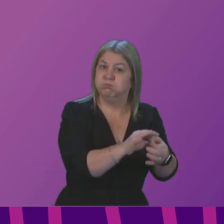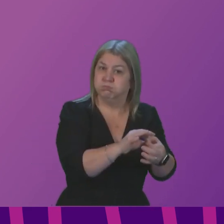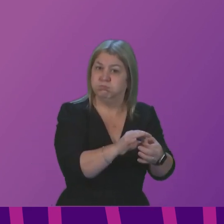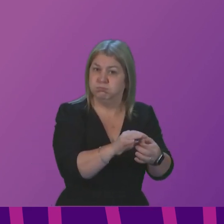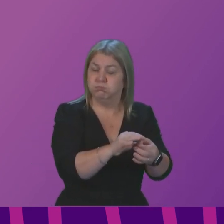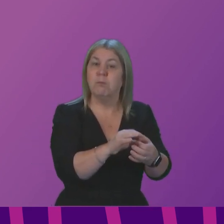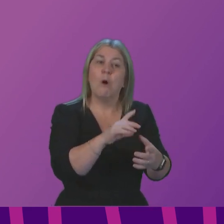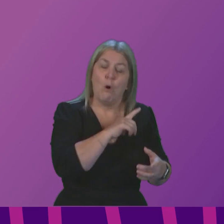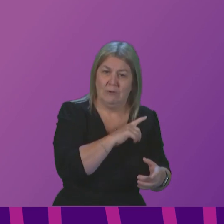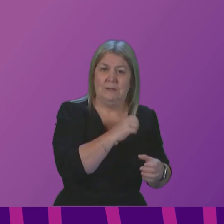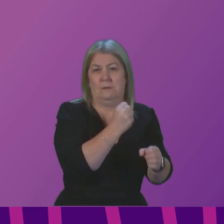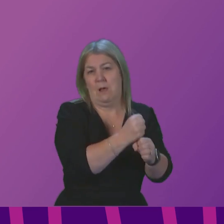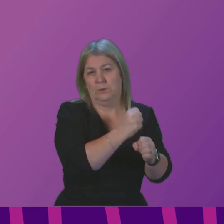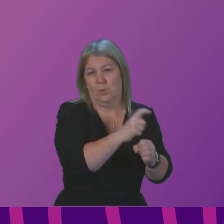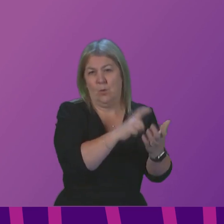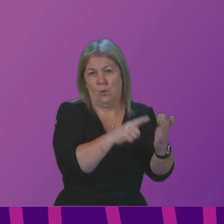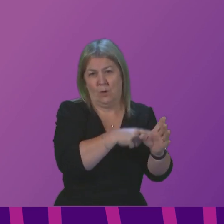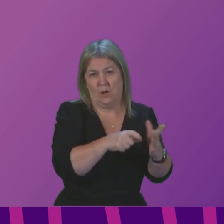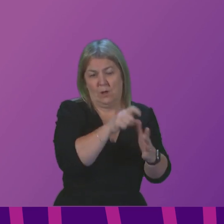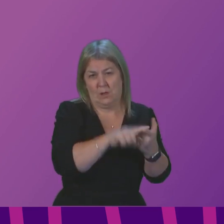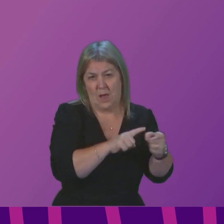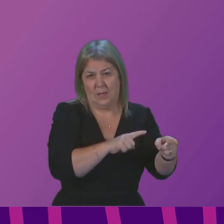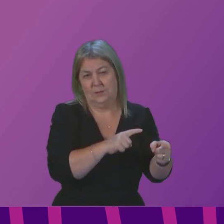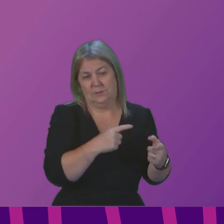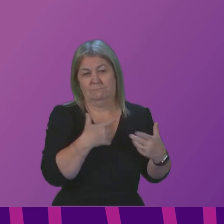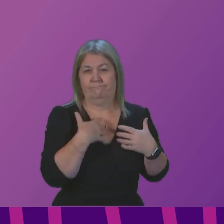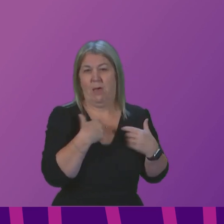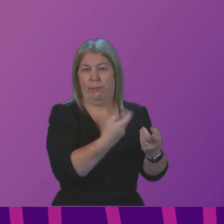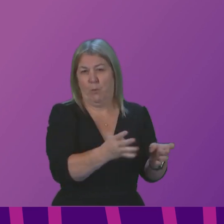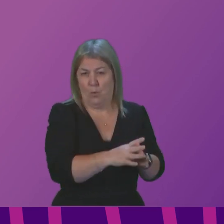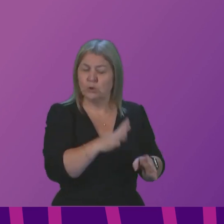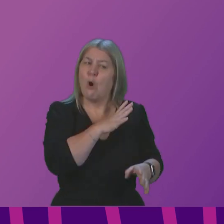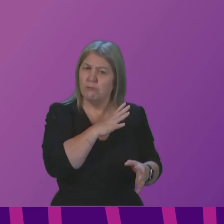the concerns that have been raised are properly investigated. We will do everything possible